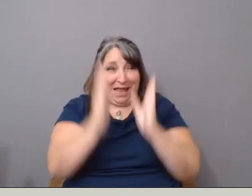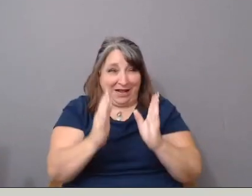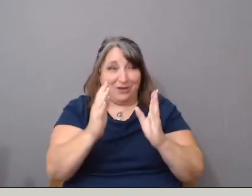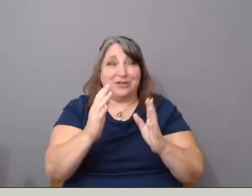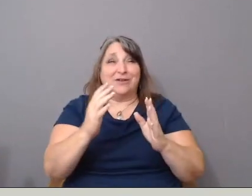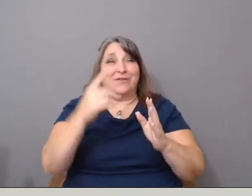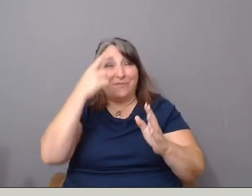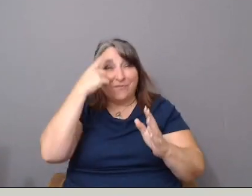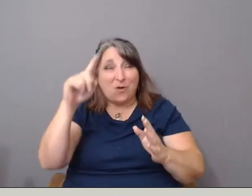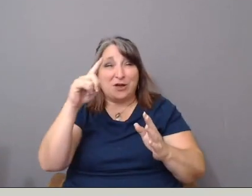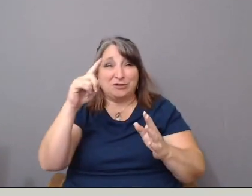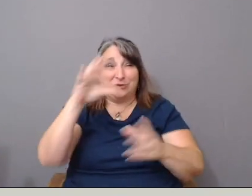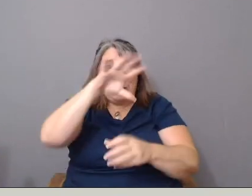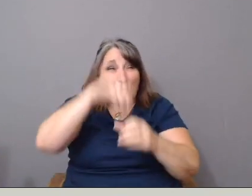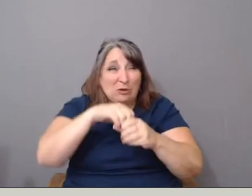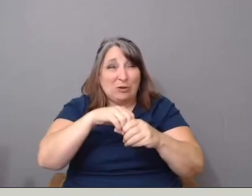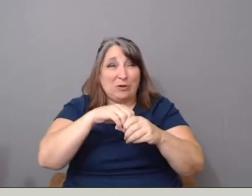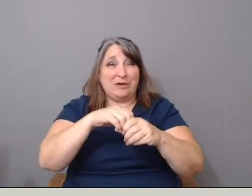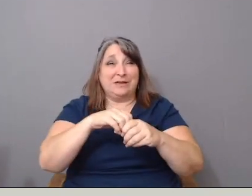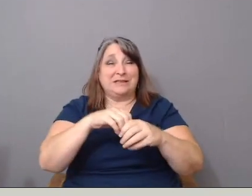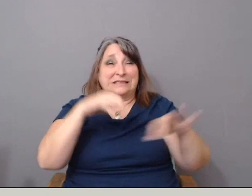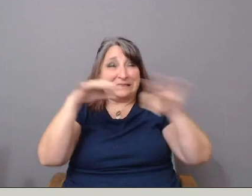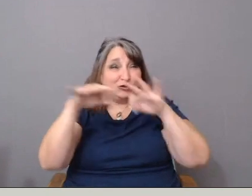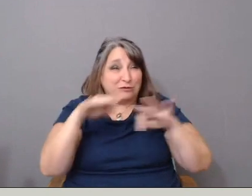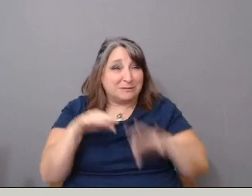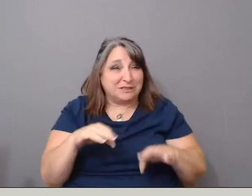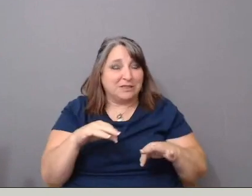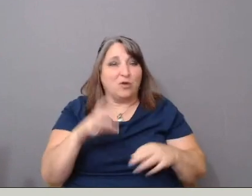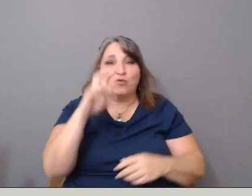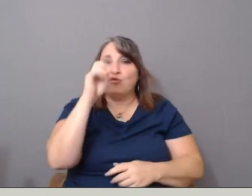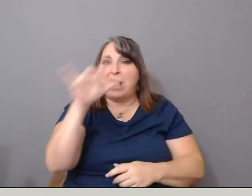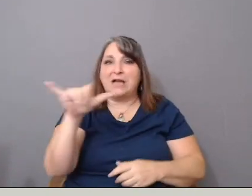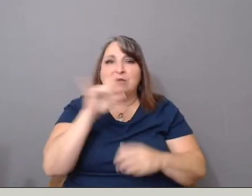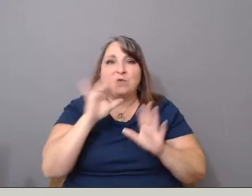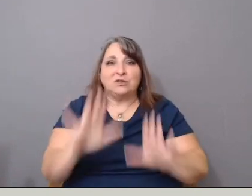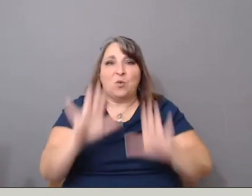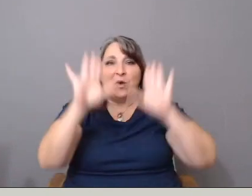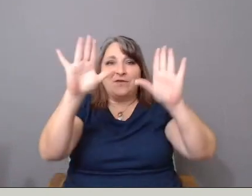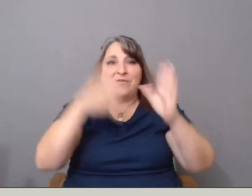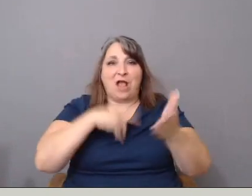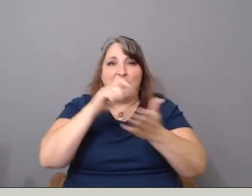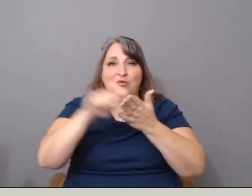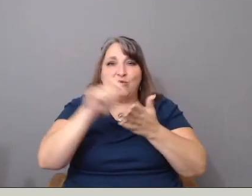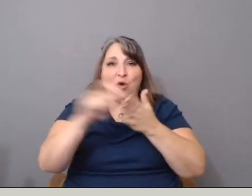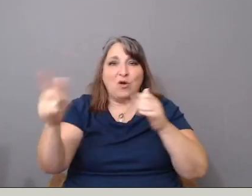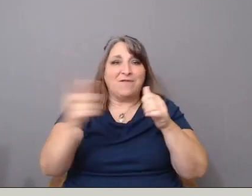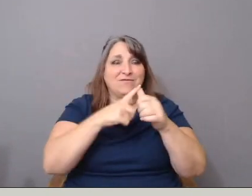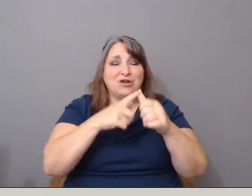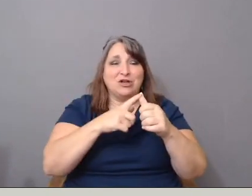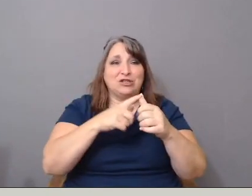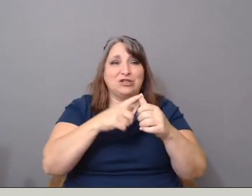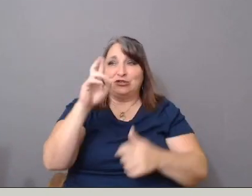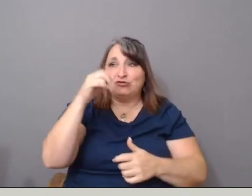And Rodney was wonderful because I wrote a first draft. I sent it to him. He gave me feedback.